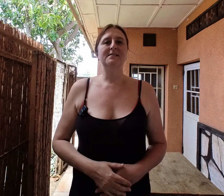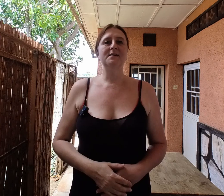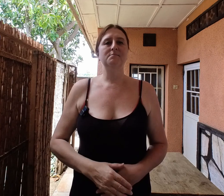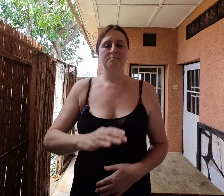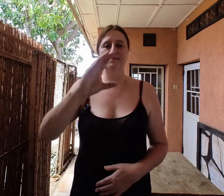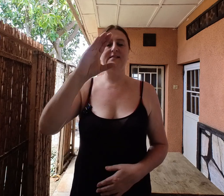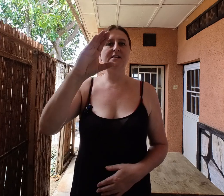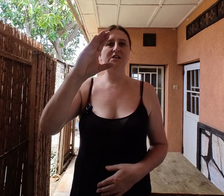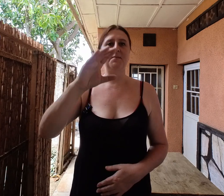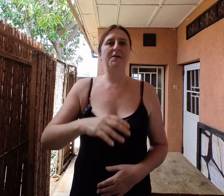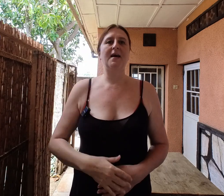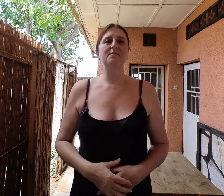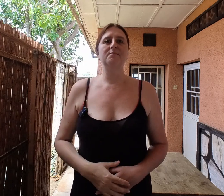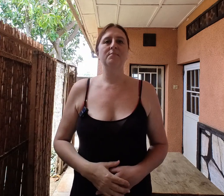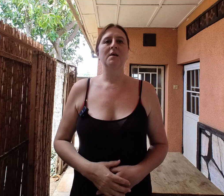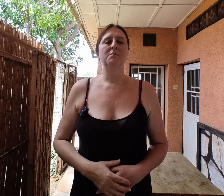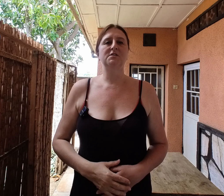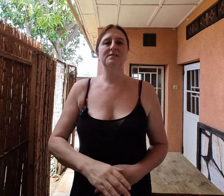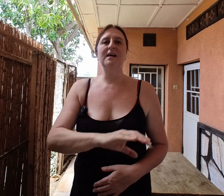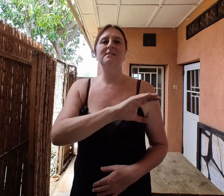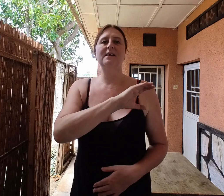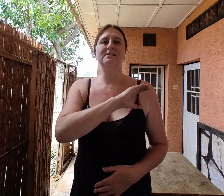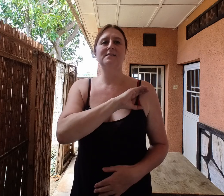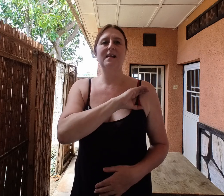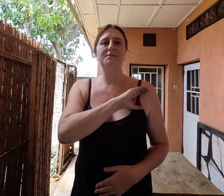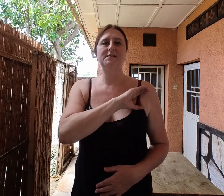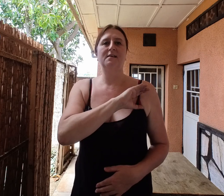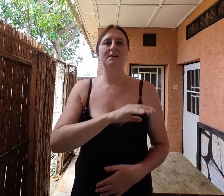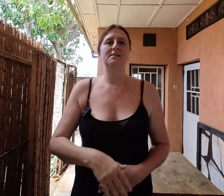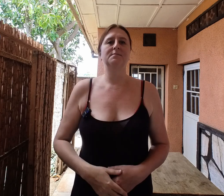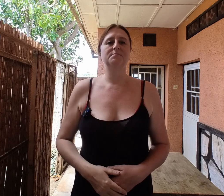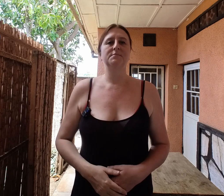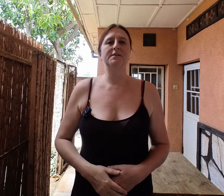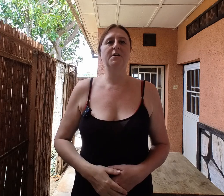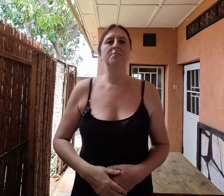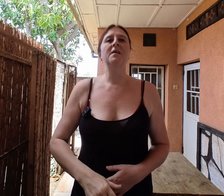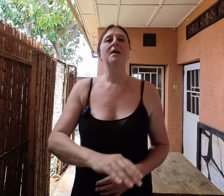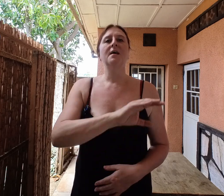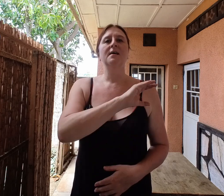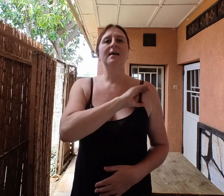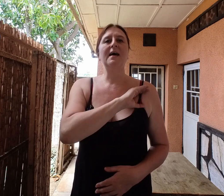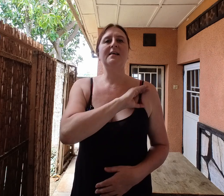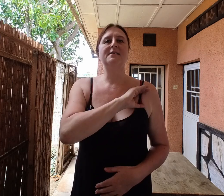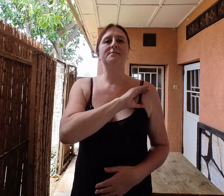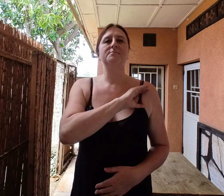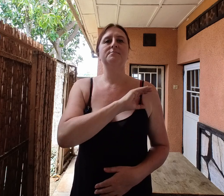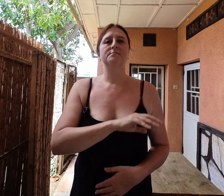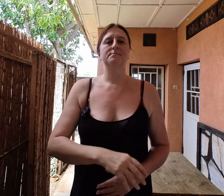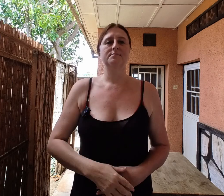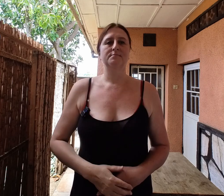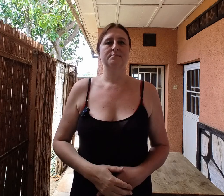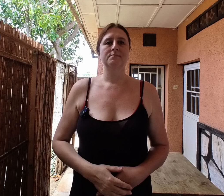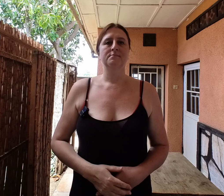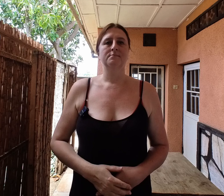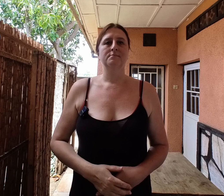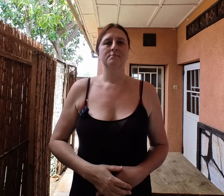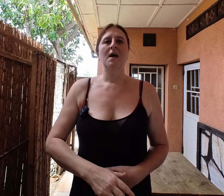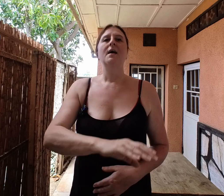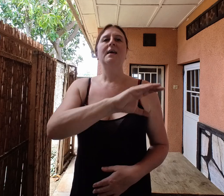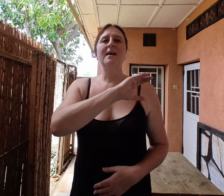Canada. C shape again, but just held against the left side. So, Canada.